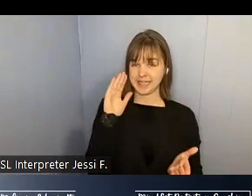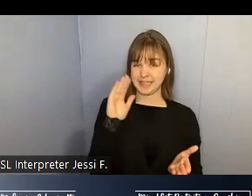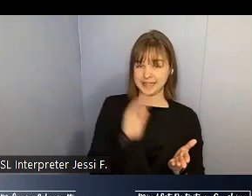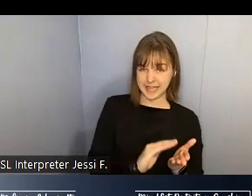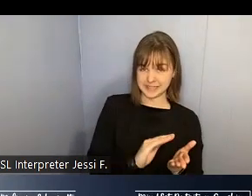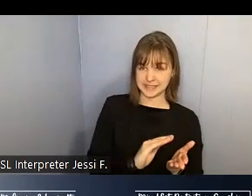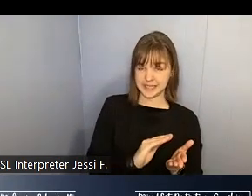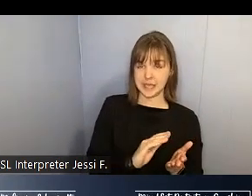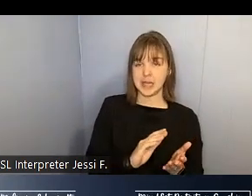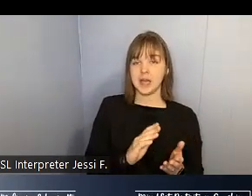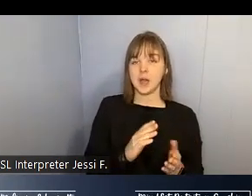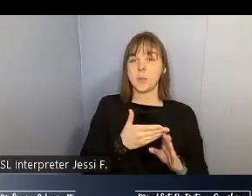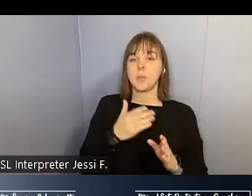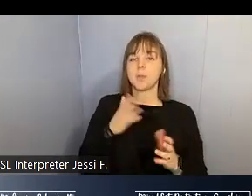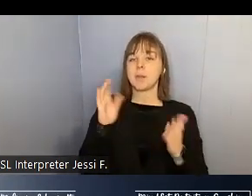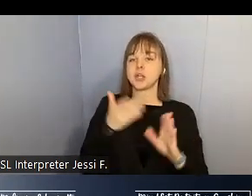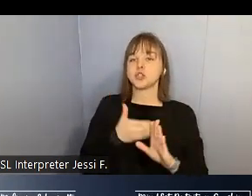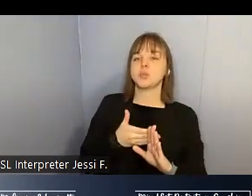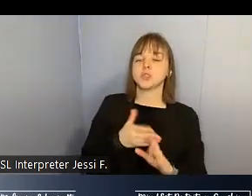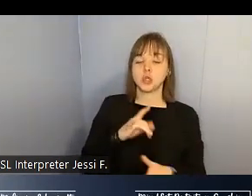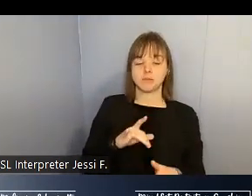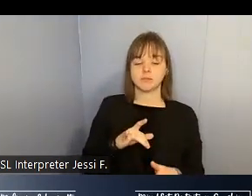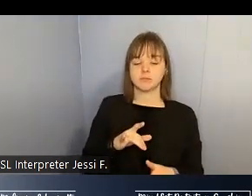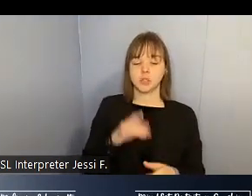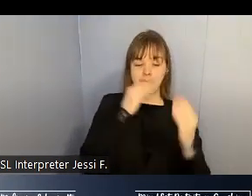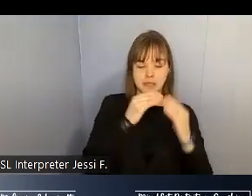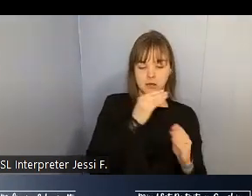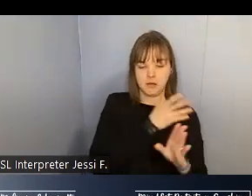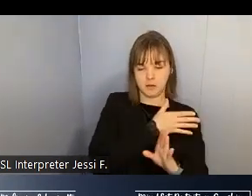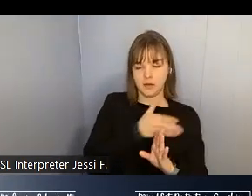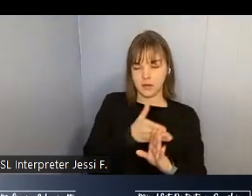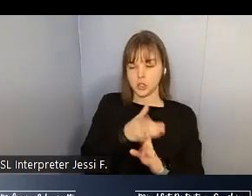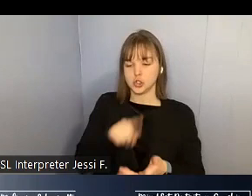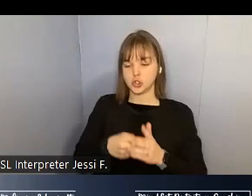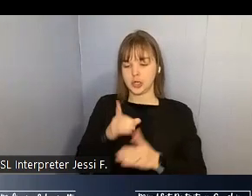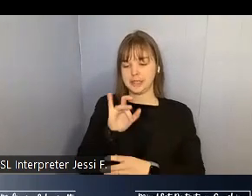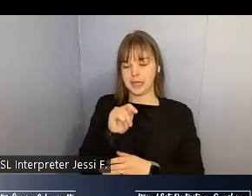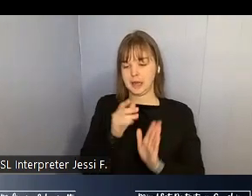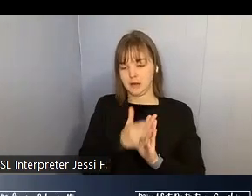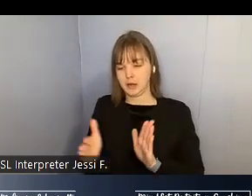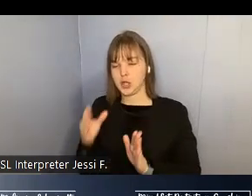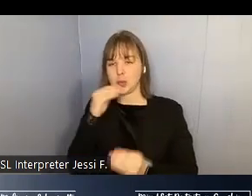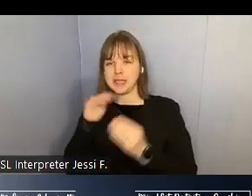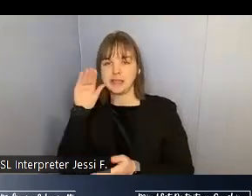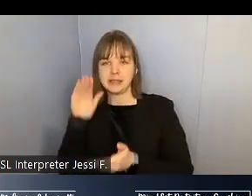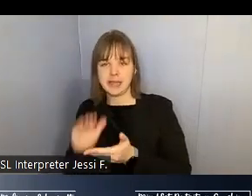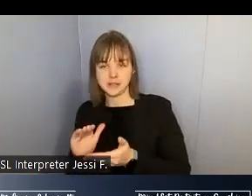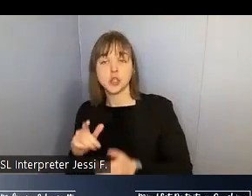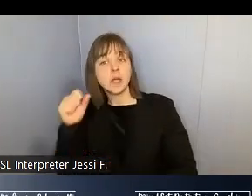than you did pre-diet. So all it comes down to is energy balance-- calories in, calories out at the most basic framework